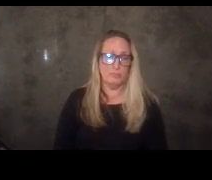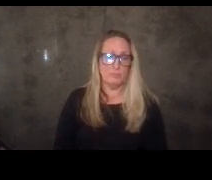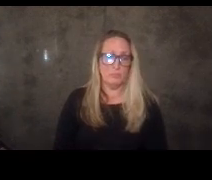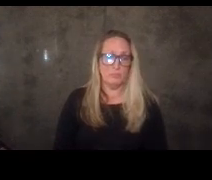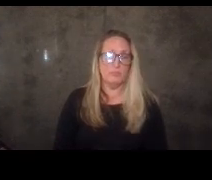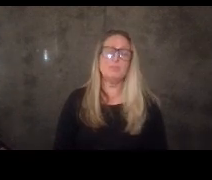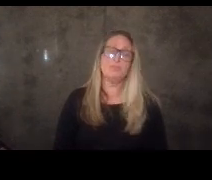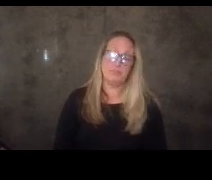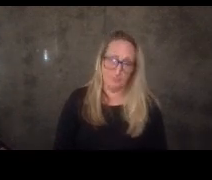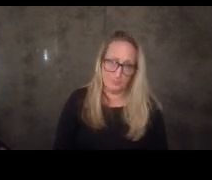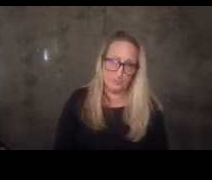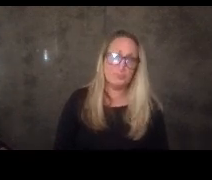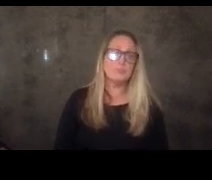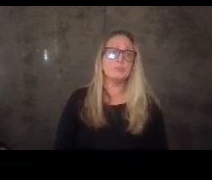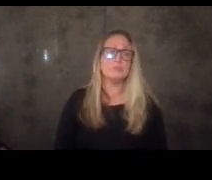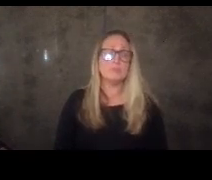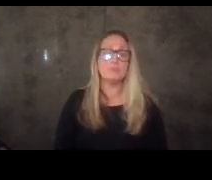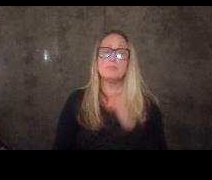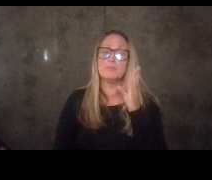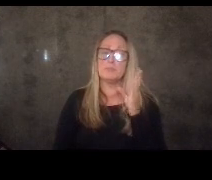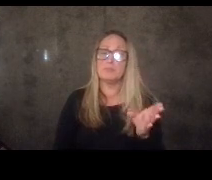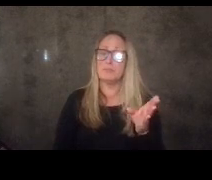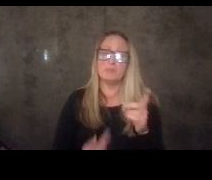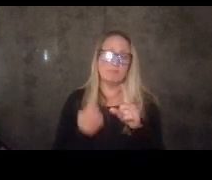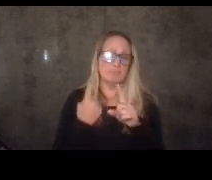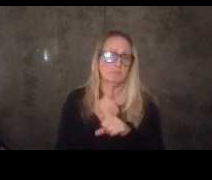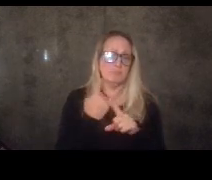So. This is just a regular Microsoft Teams. I'm actually already